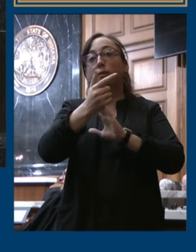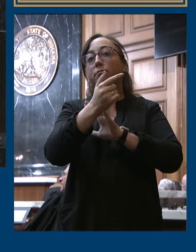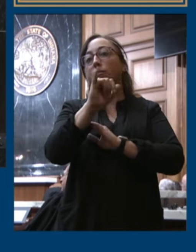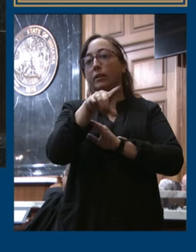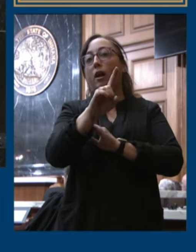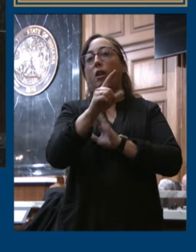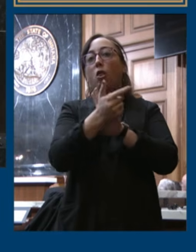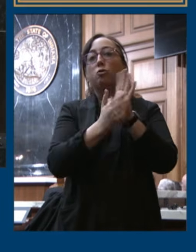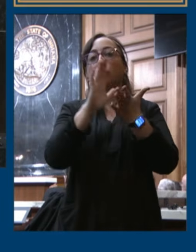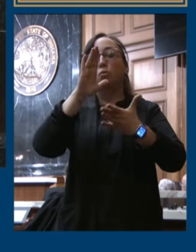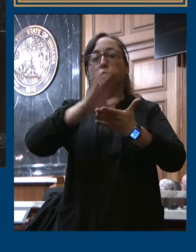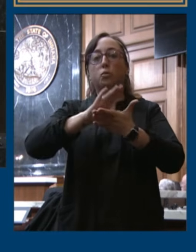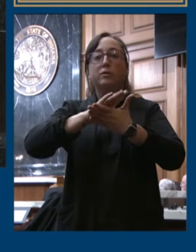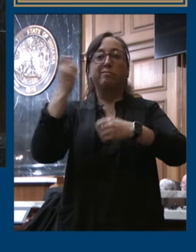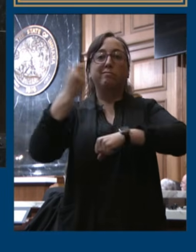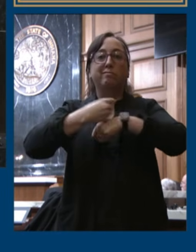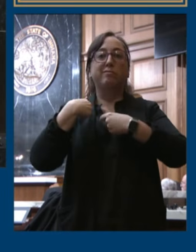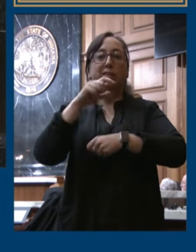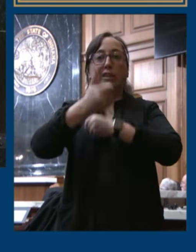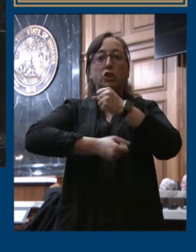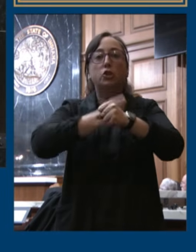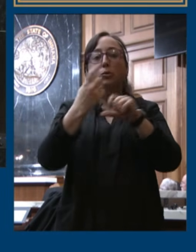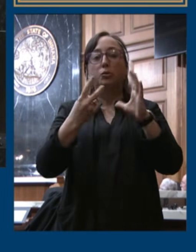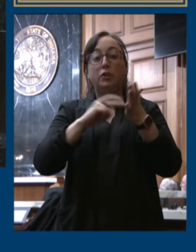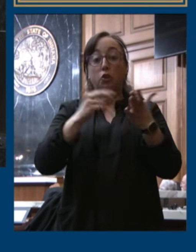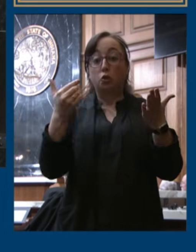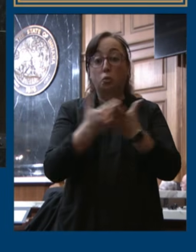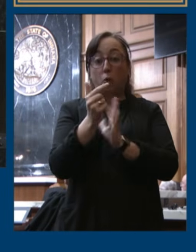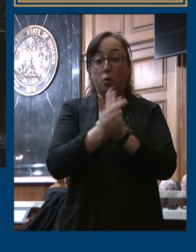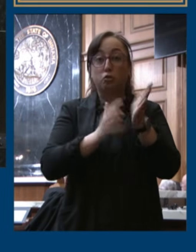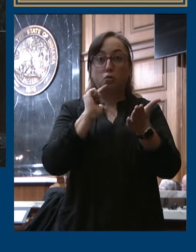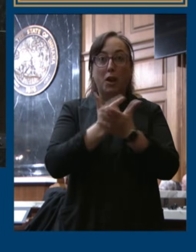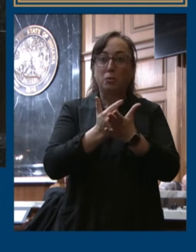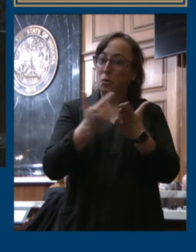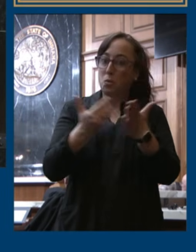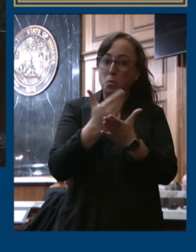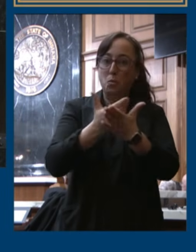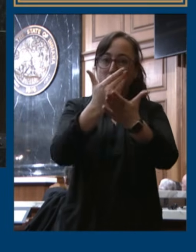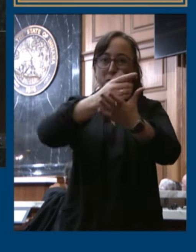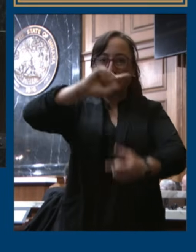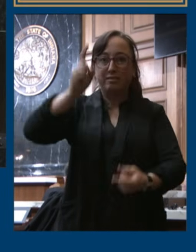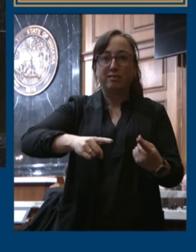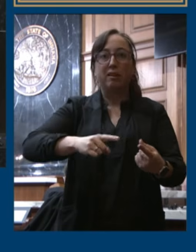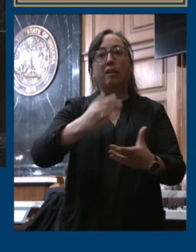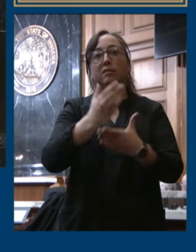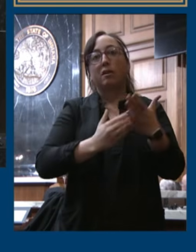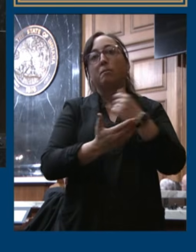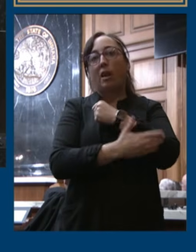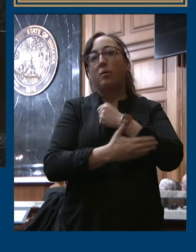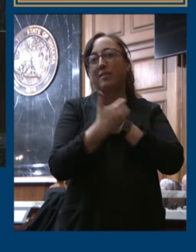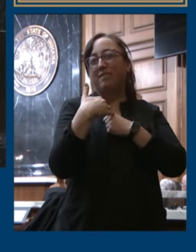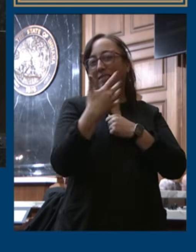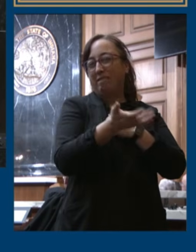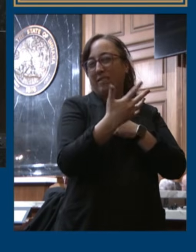DRASTICALLY REDUCING OUR PIPELINE TO NEW LAWYERS. AND NOW, SOME COUNTIES HAVE AS FEW AS 5 ATTORNEYS.